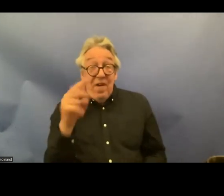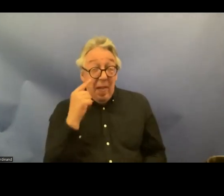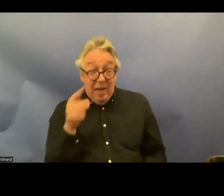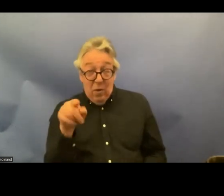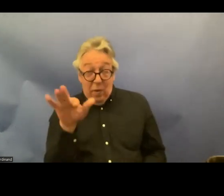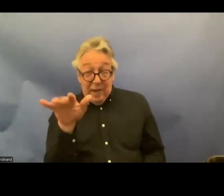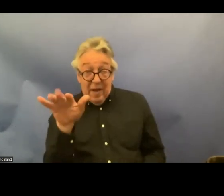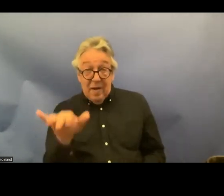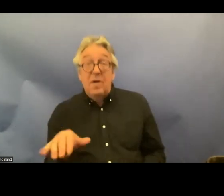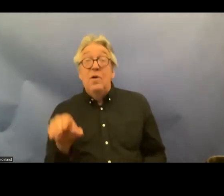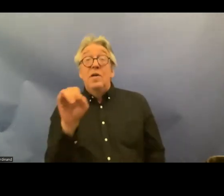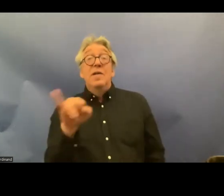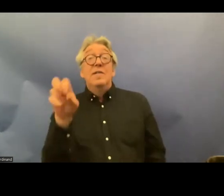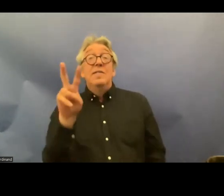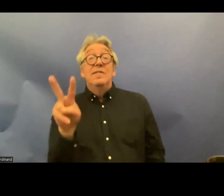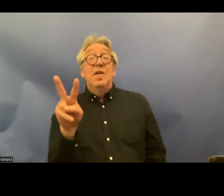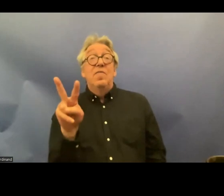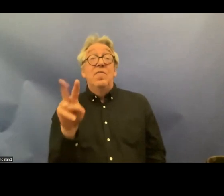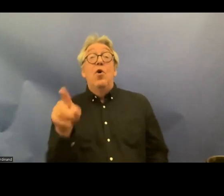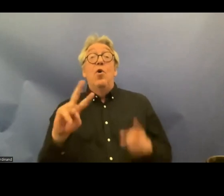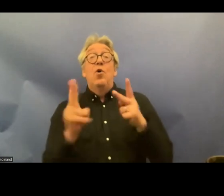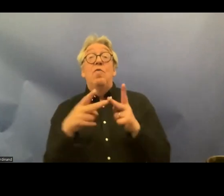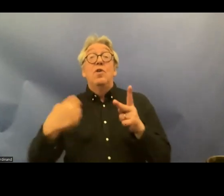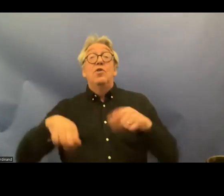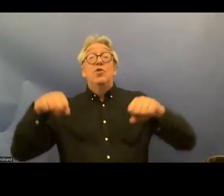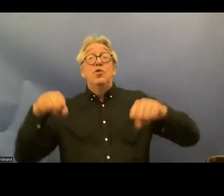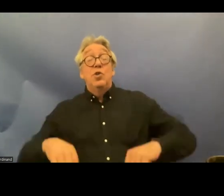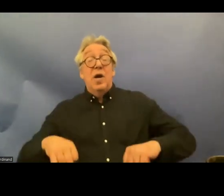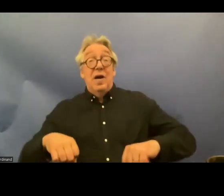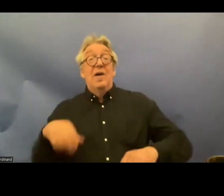room we have Sif Holst who's the vice chair of disabled people's organizations